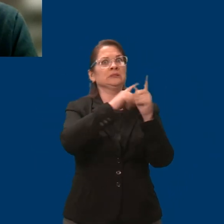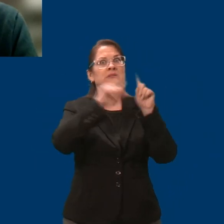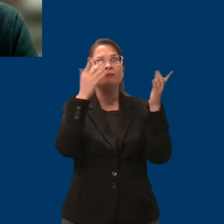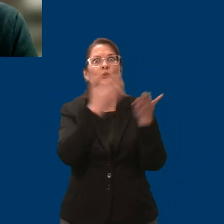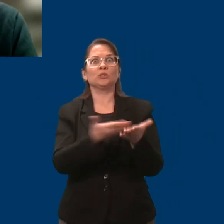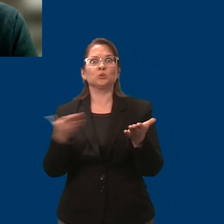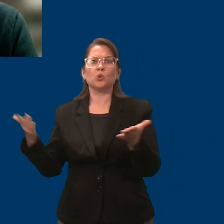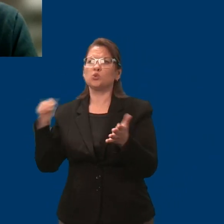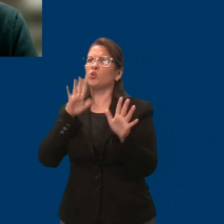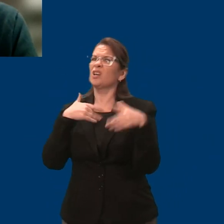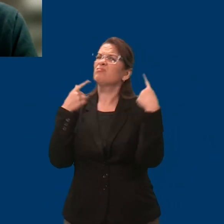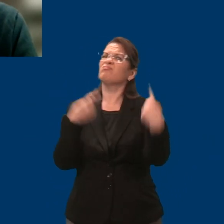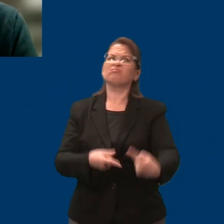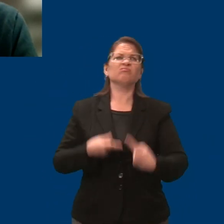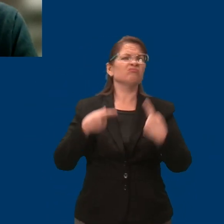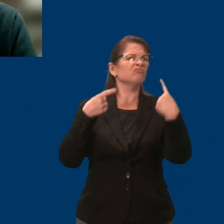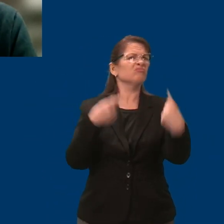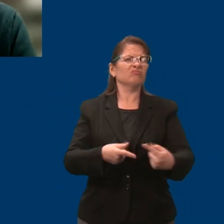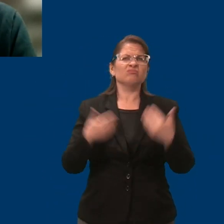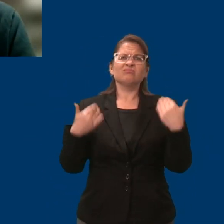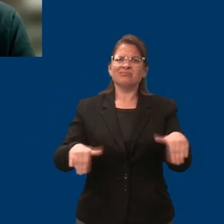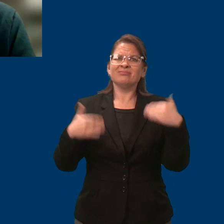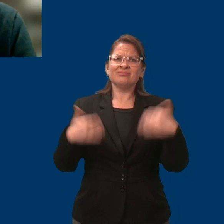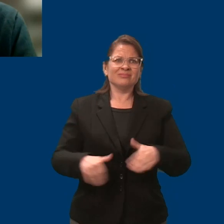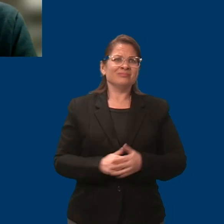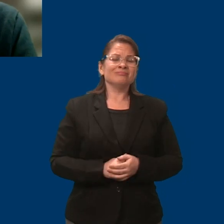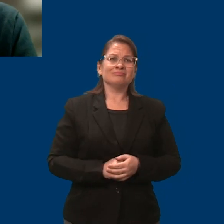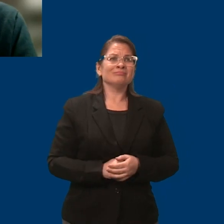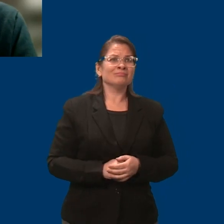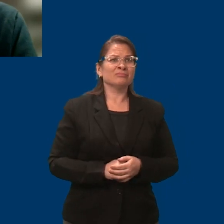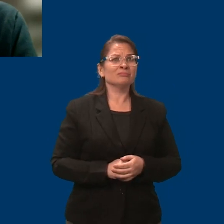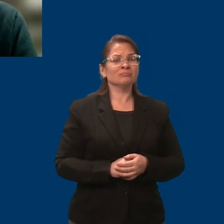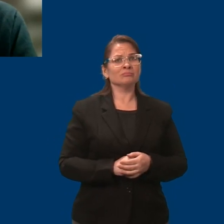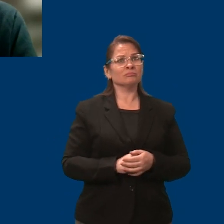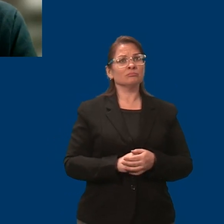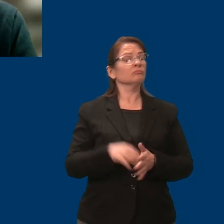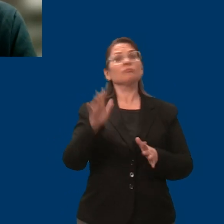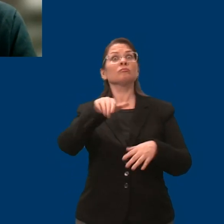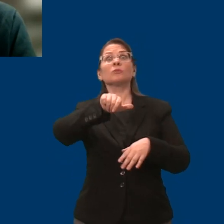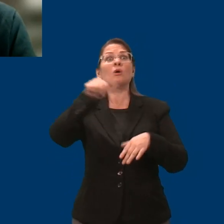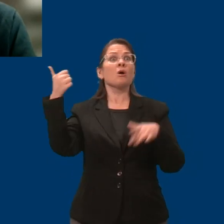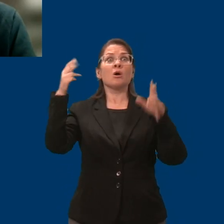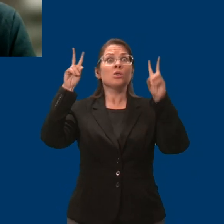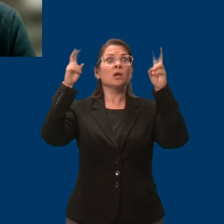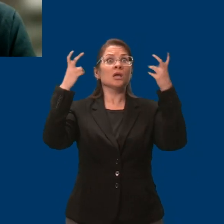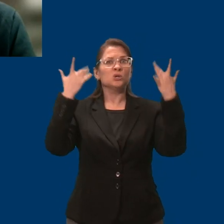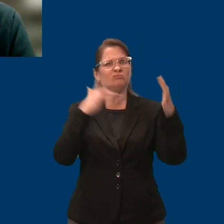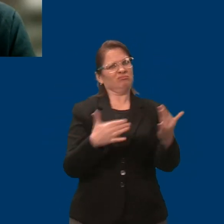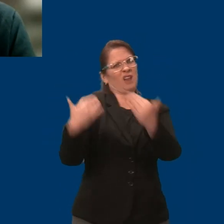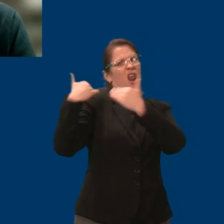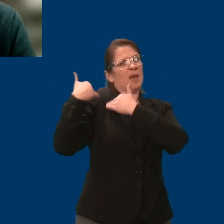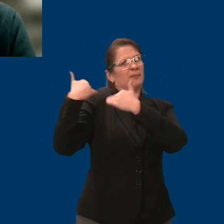Right now, the biggest issues endangering my ability to live independently are finding staff and having